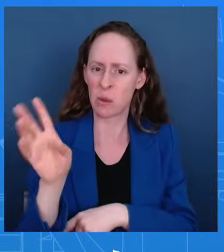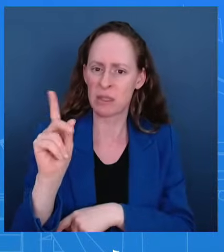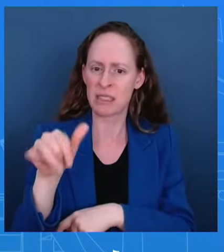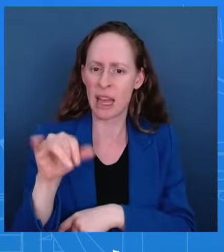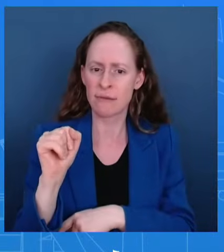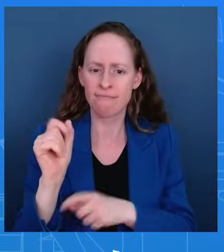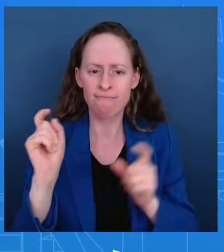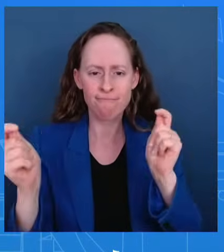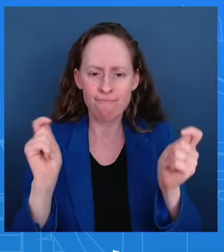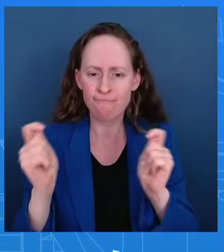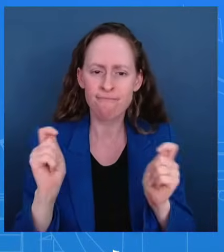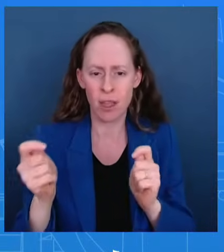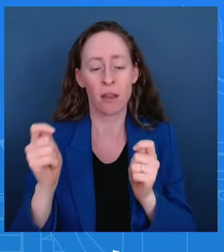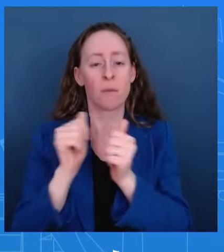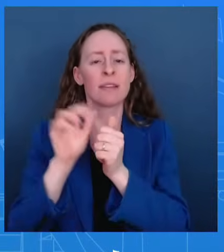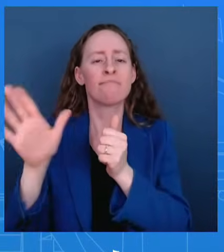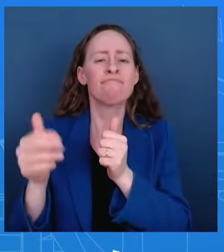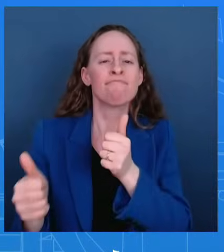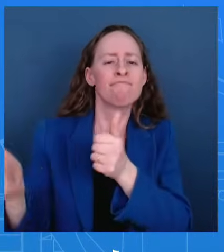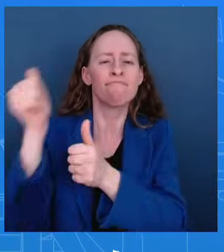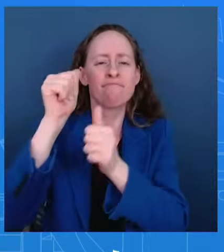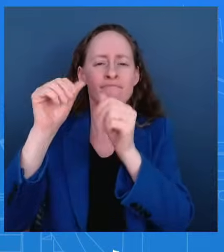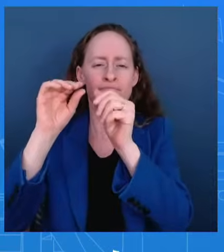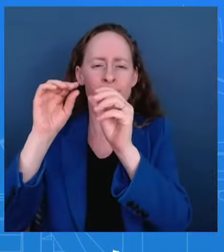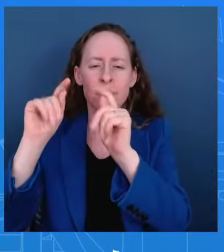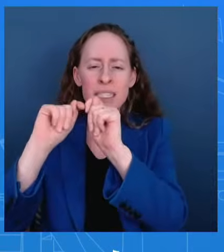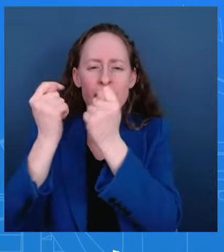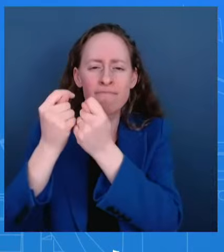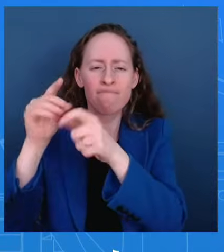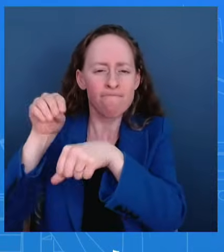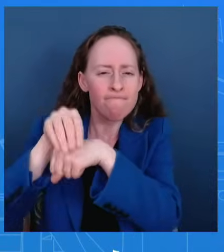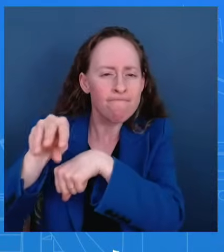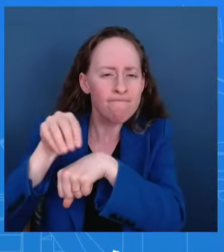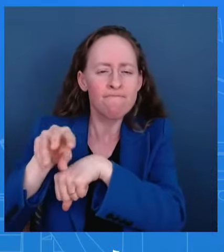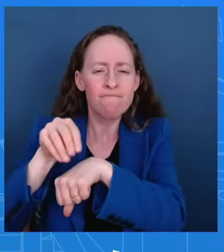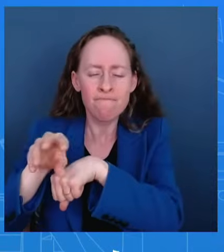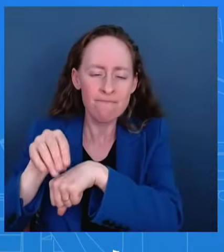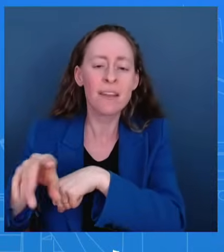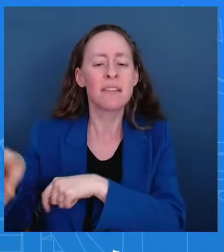And he understands, as the President tends to do, meet the moment -- the moment that we're in.